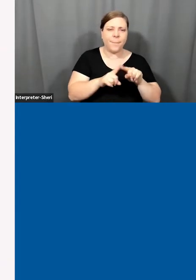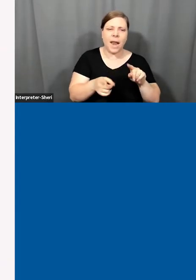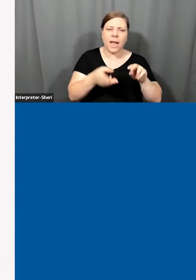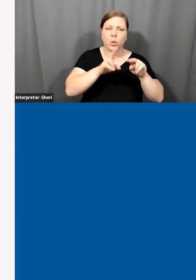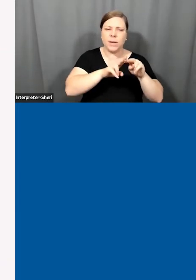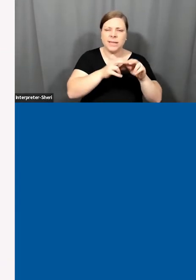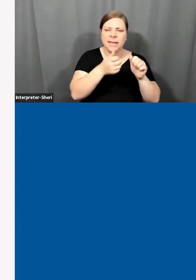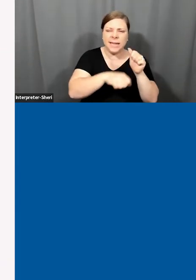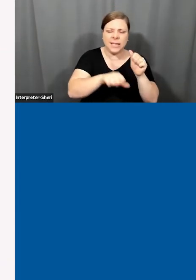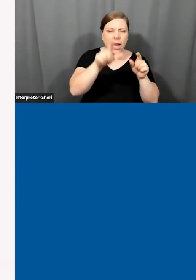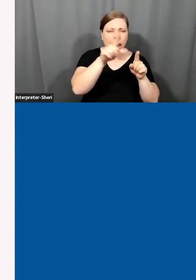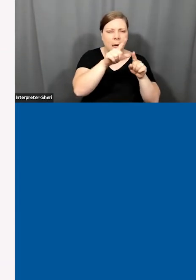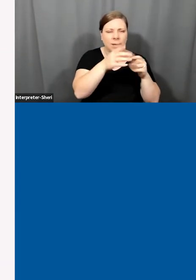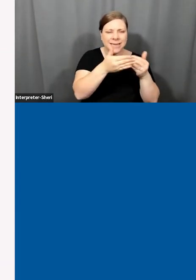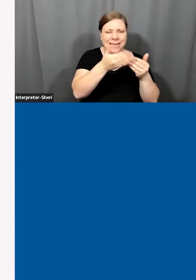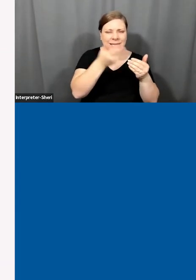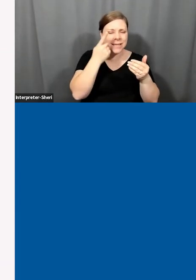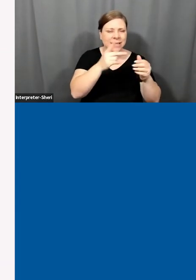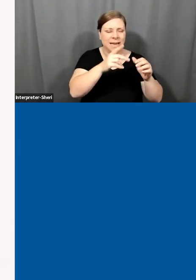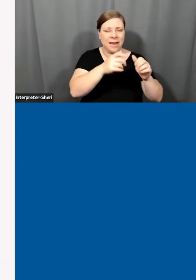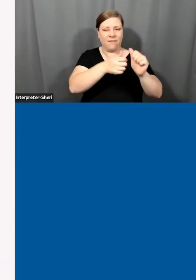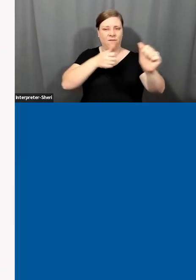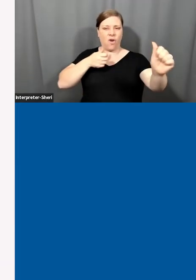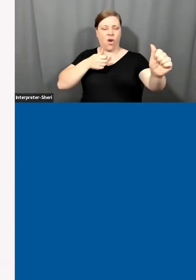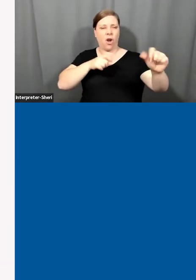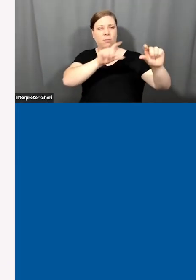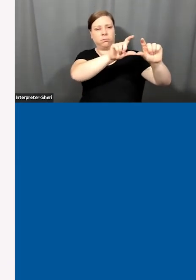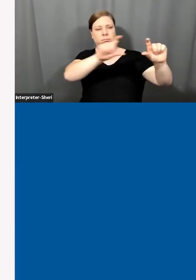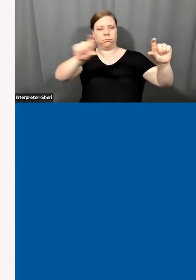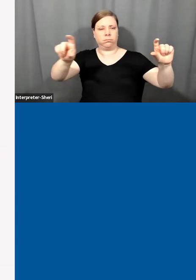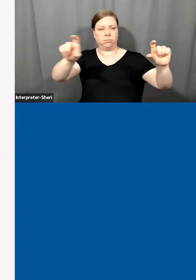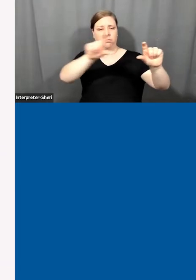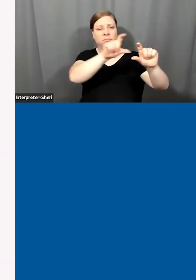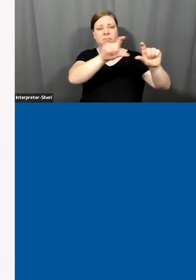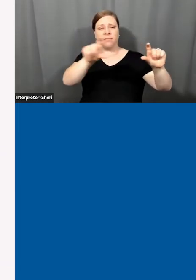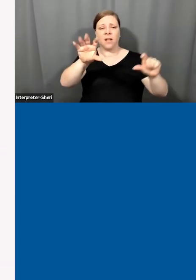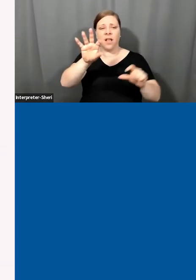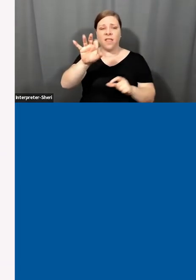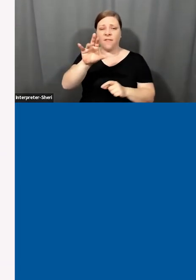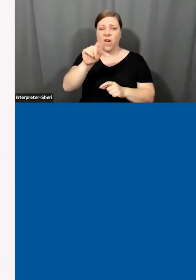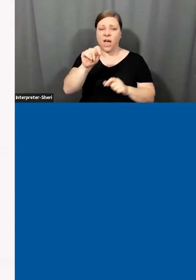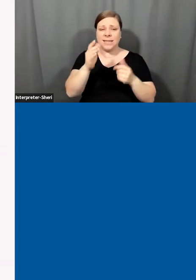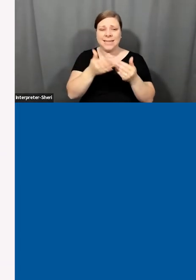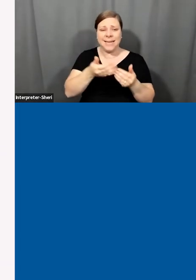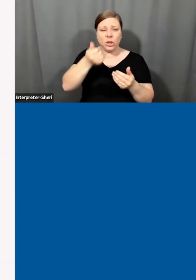and I picked a sans serif font that you can tell the difference between the capital I and the capital L.